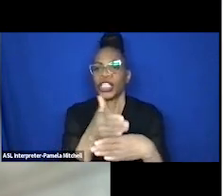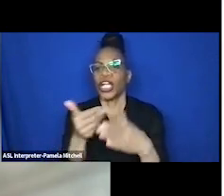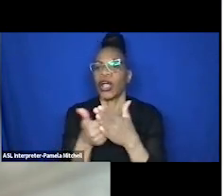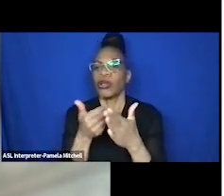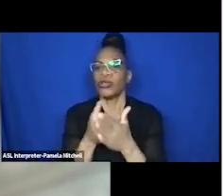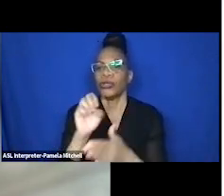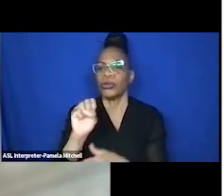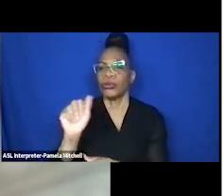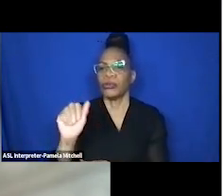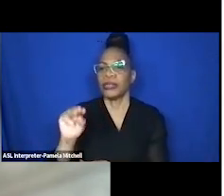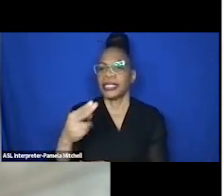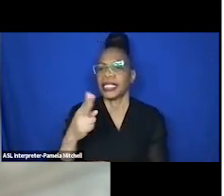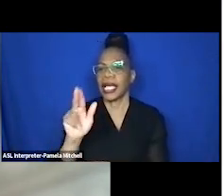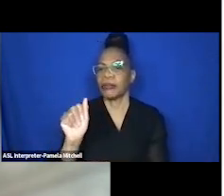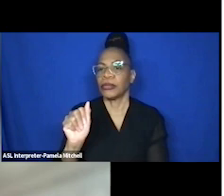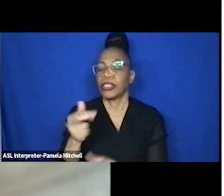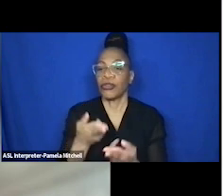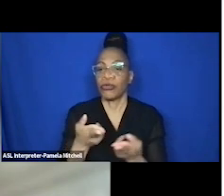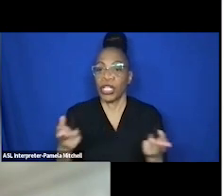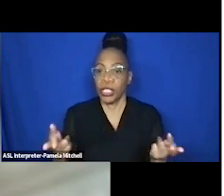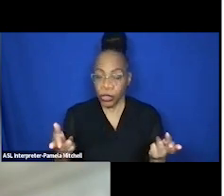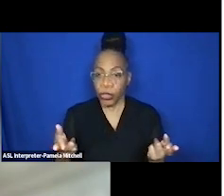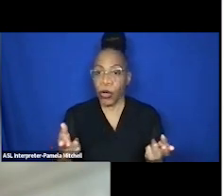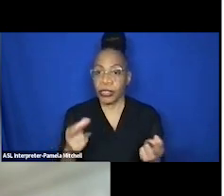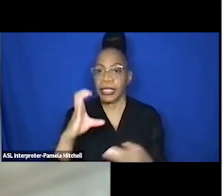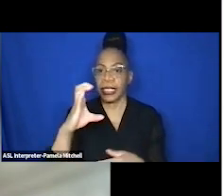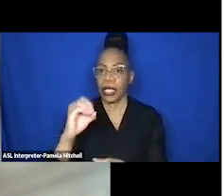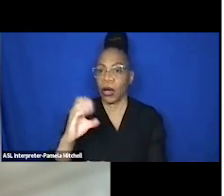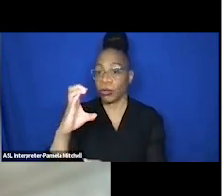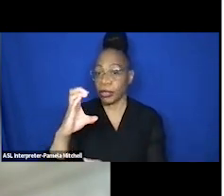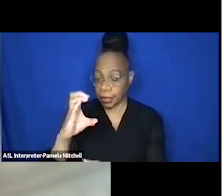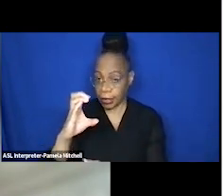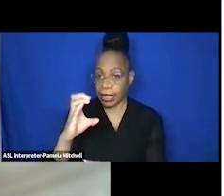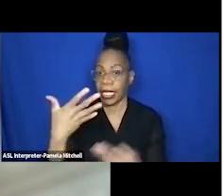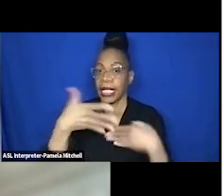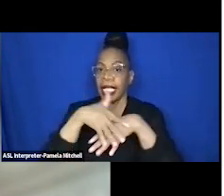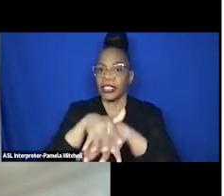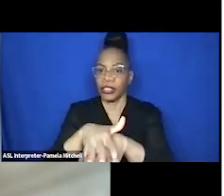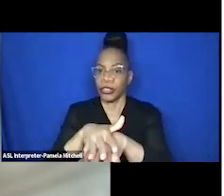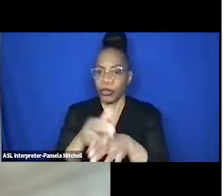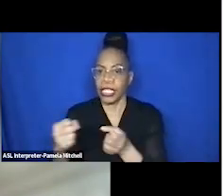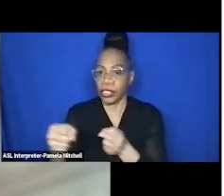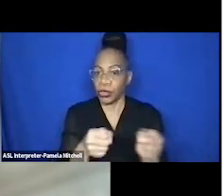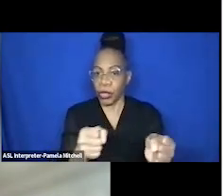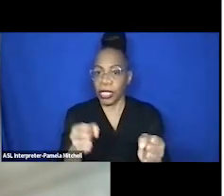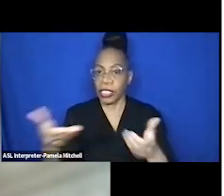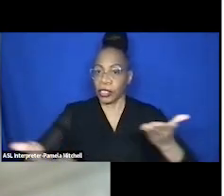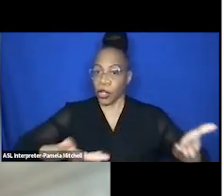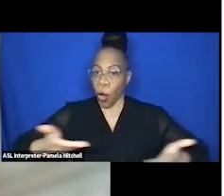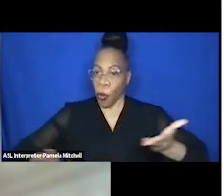about SOAR and CoC integration strategies. So I would like to welcome and thank our panelists for your willingness